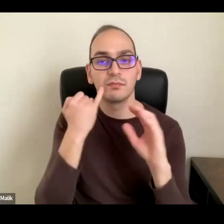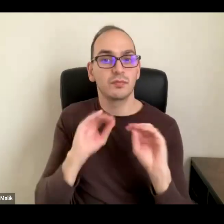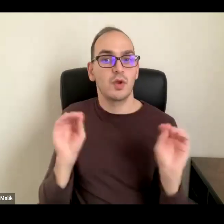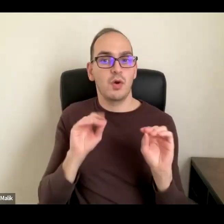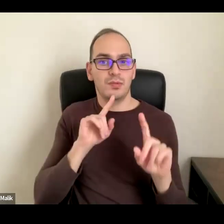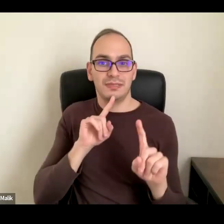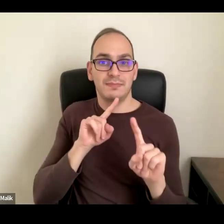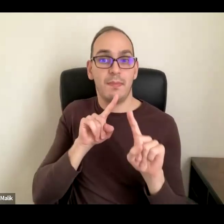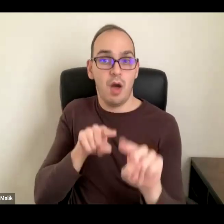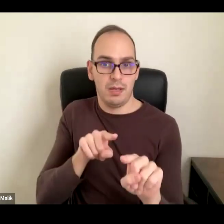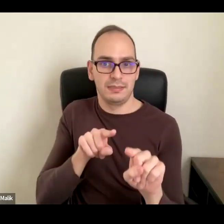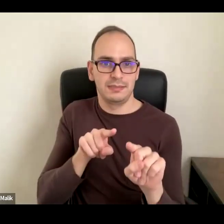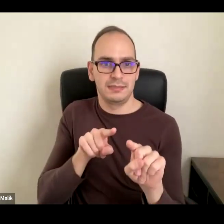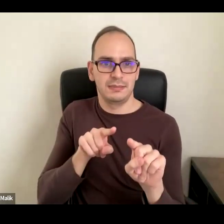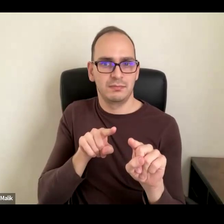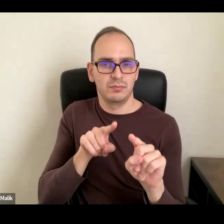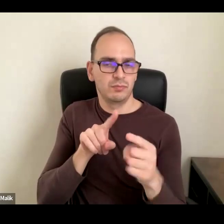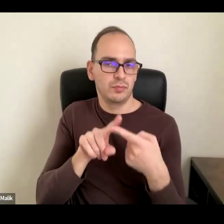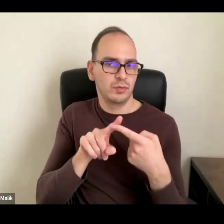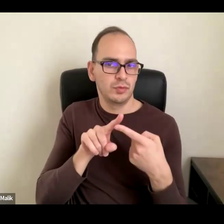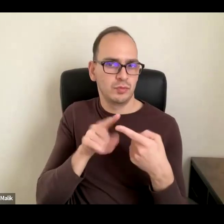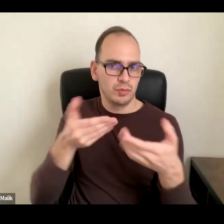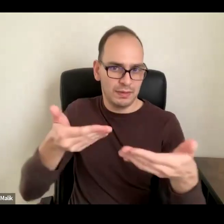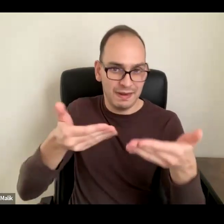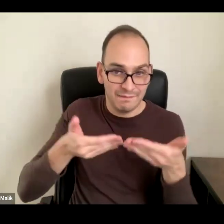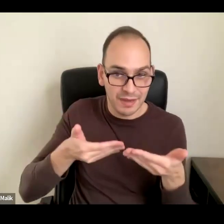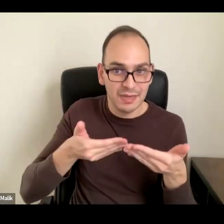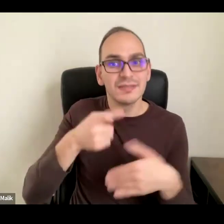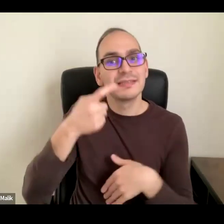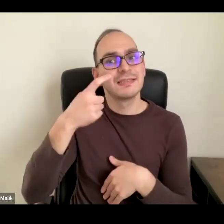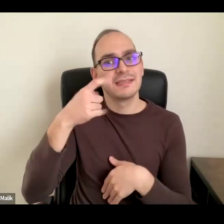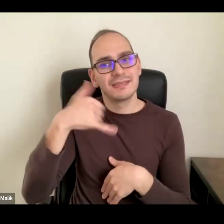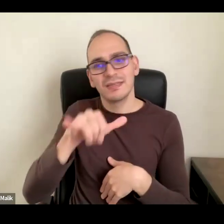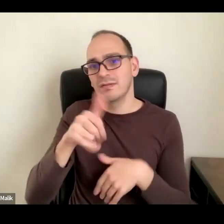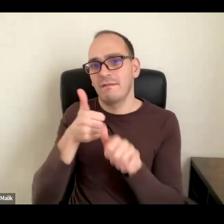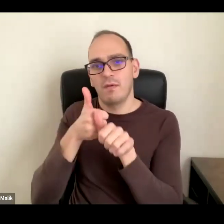response to your request to consult, you still have to meet the deadline for inventories of